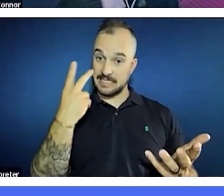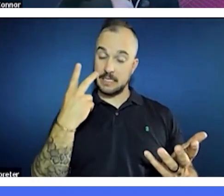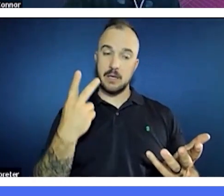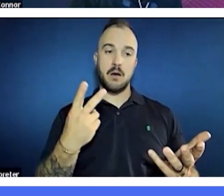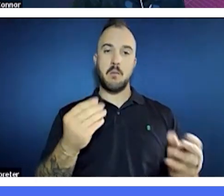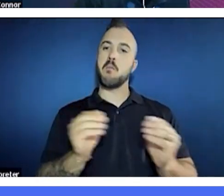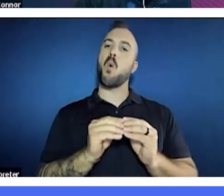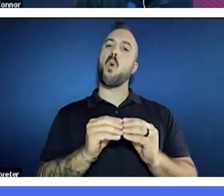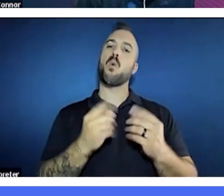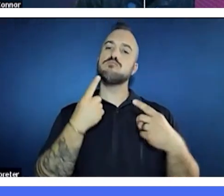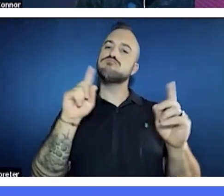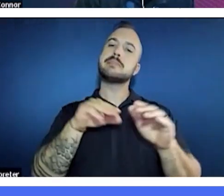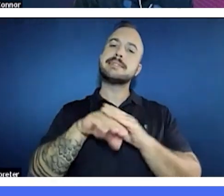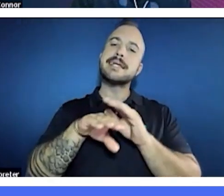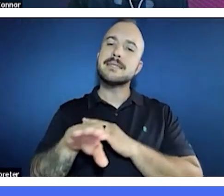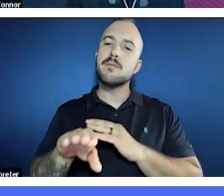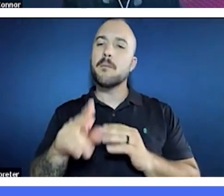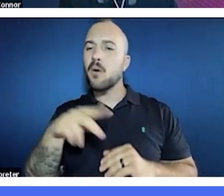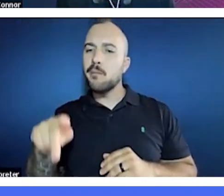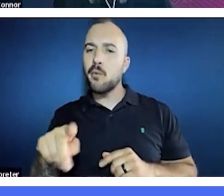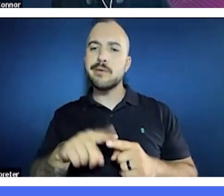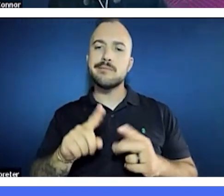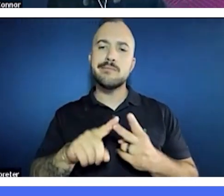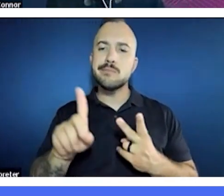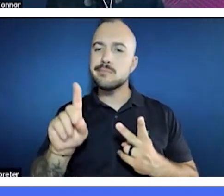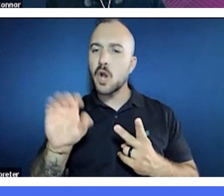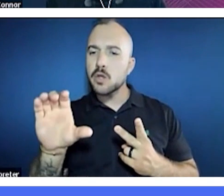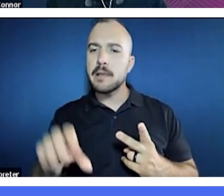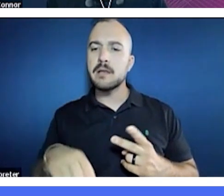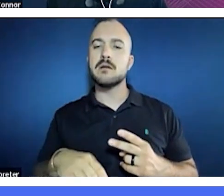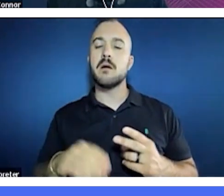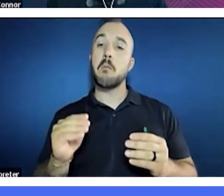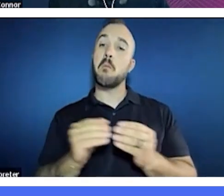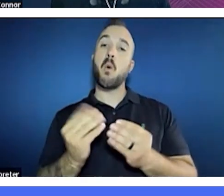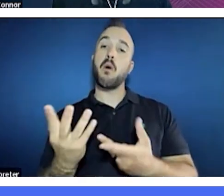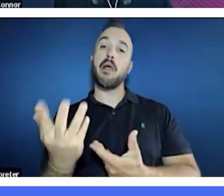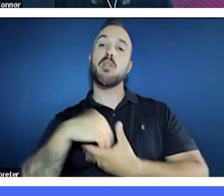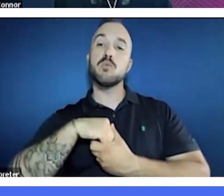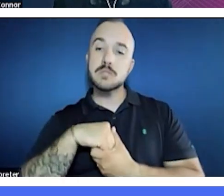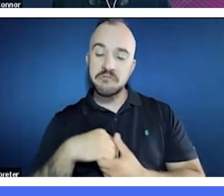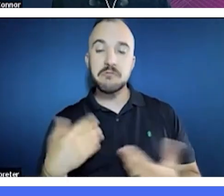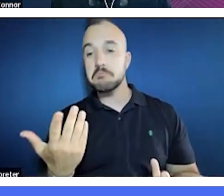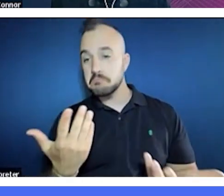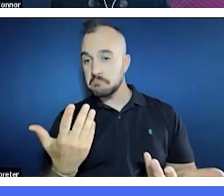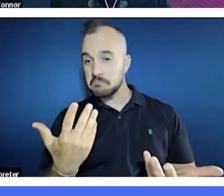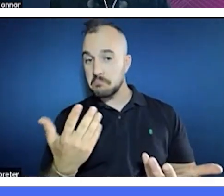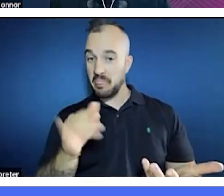to produce a more accessible document, we want you to be more inclusive, then is an assessment asking